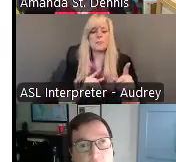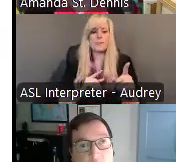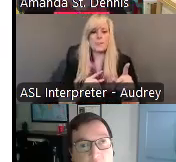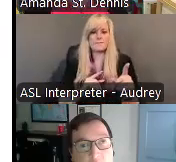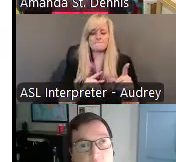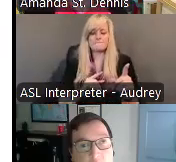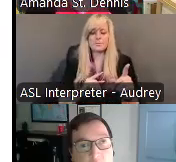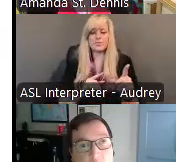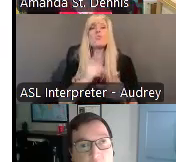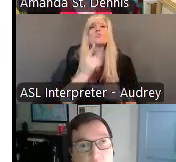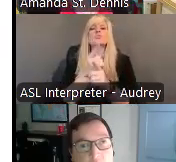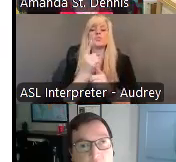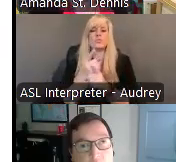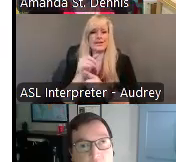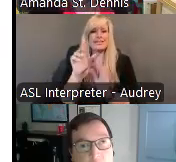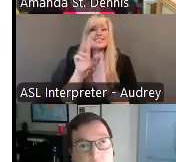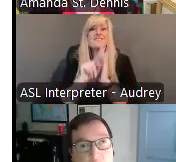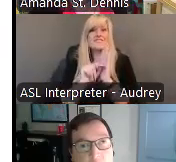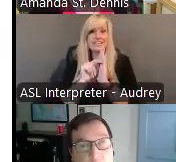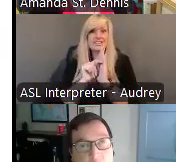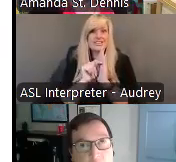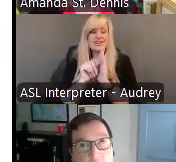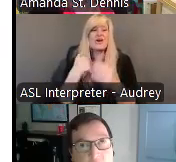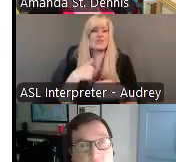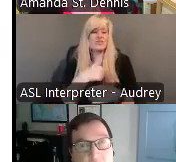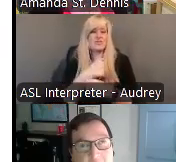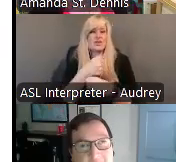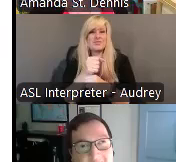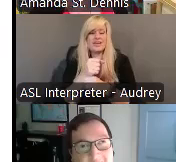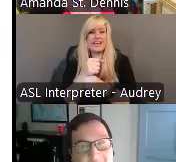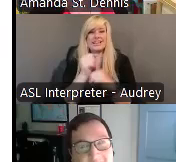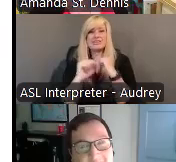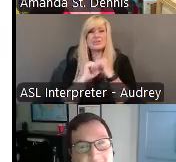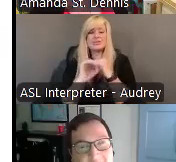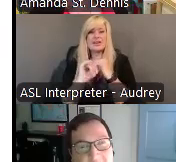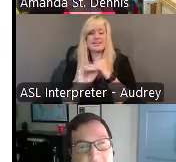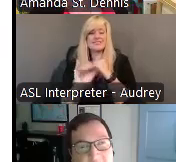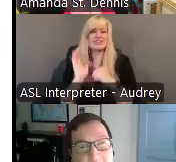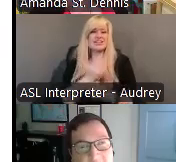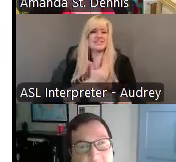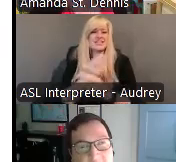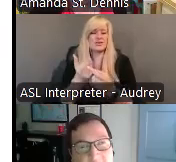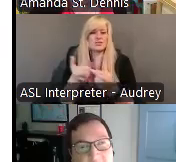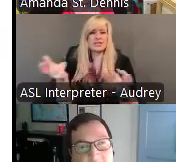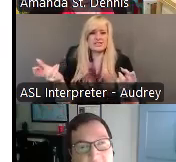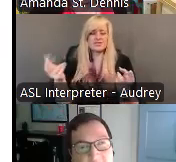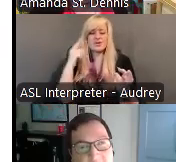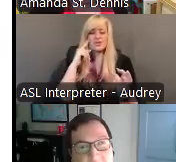Amanda St. Dennis: Oh, right! It’s the video we made to help advertise our resources for Can